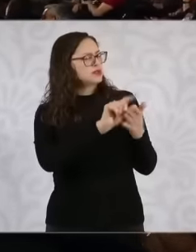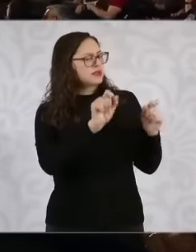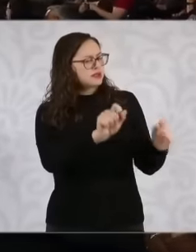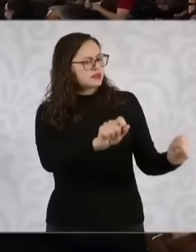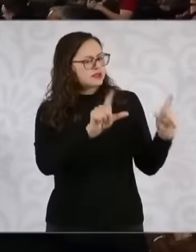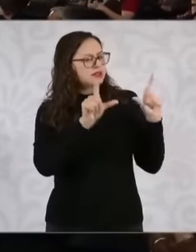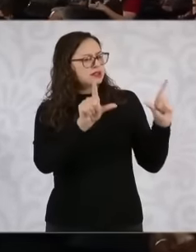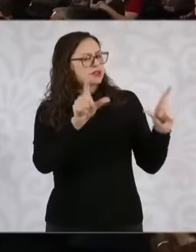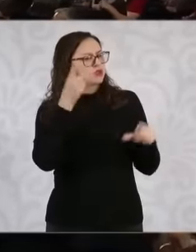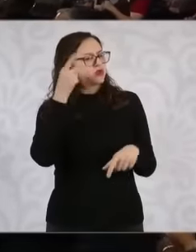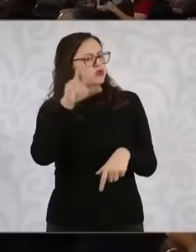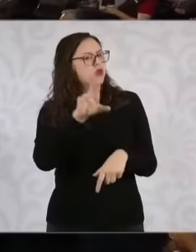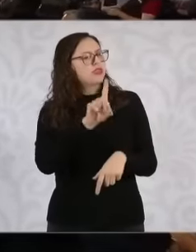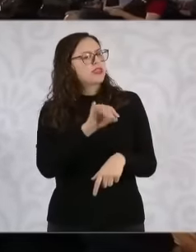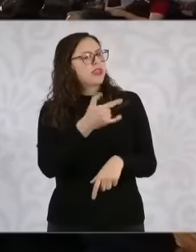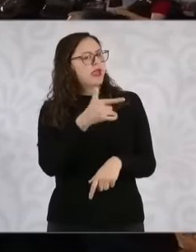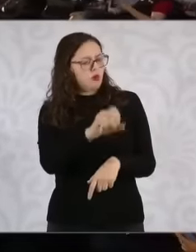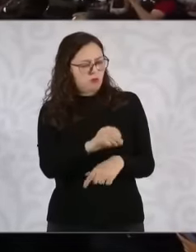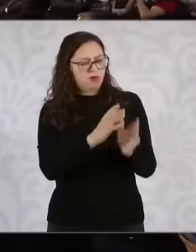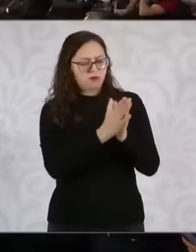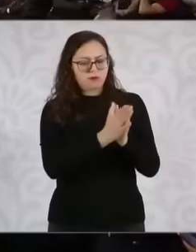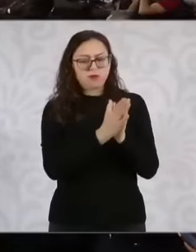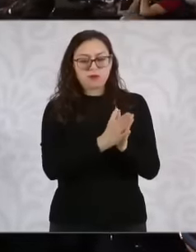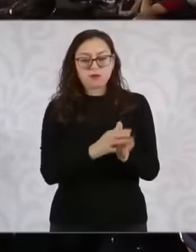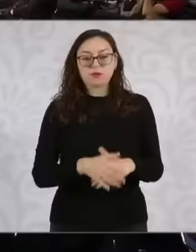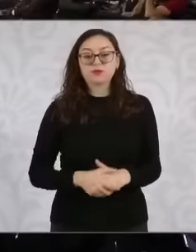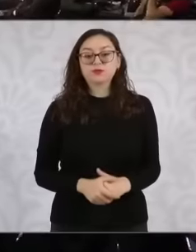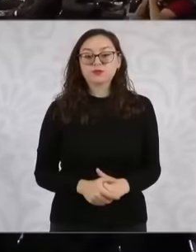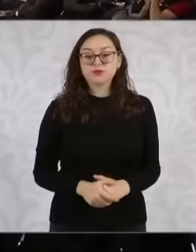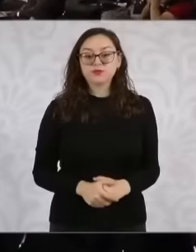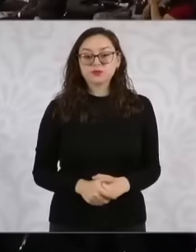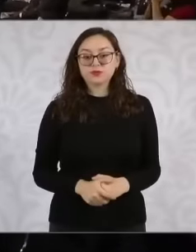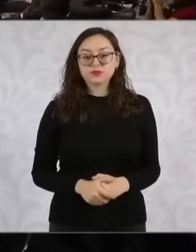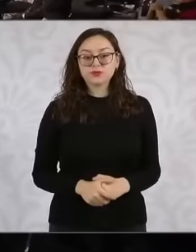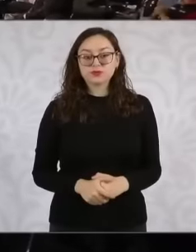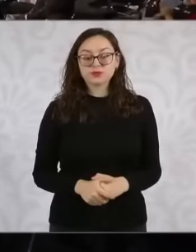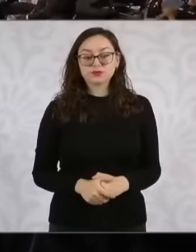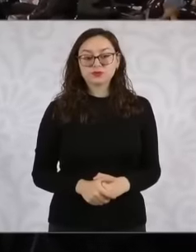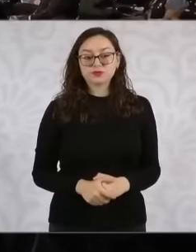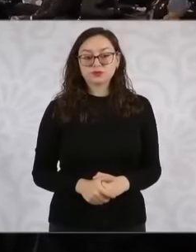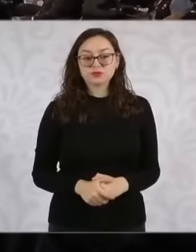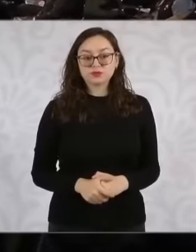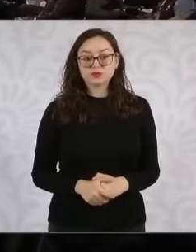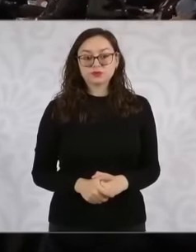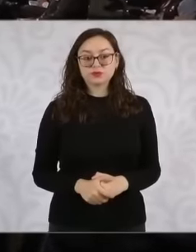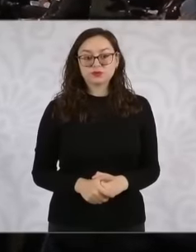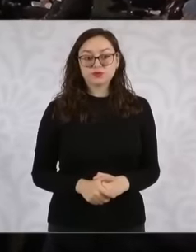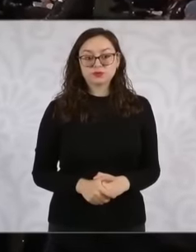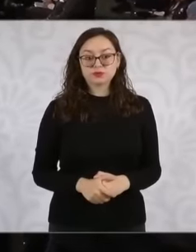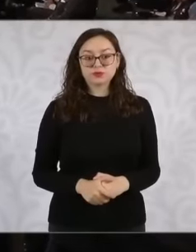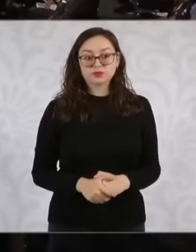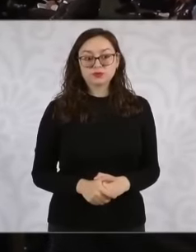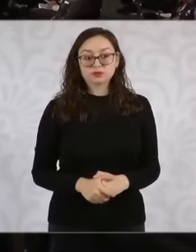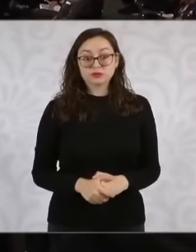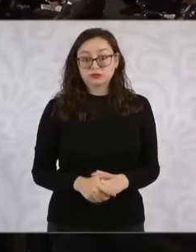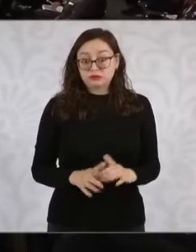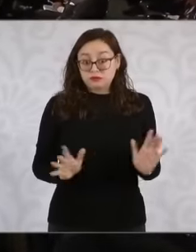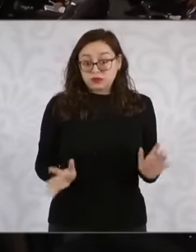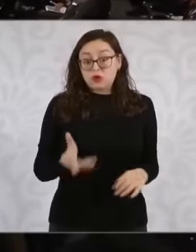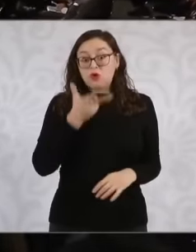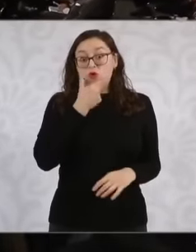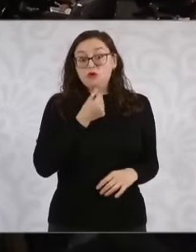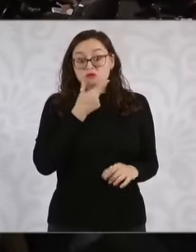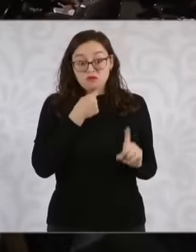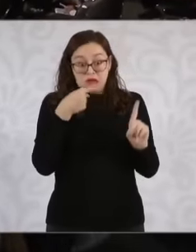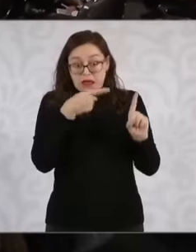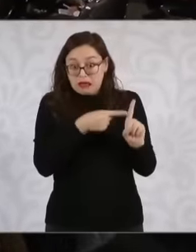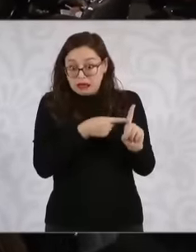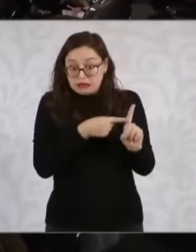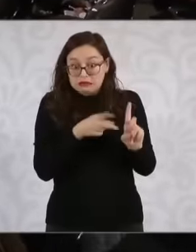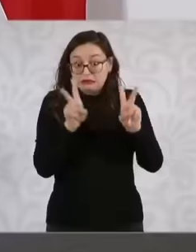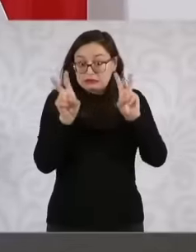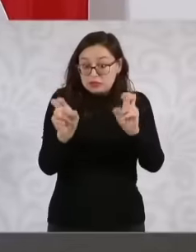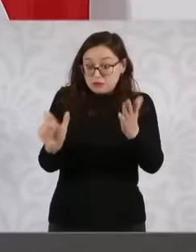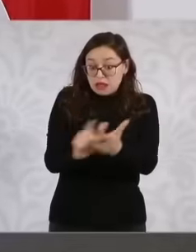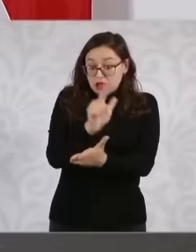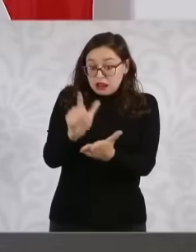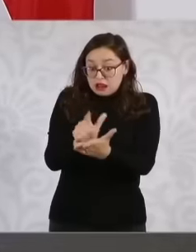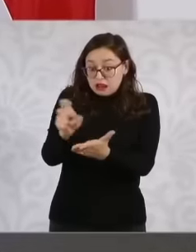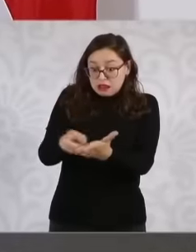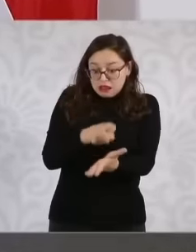Balades, who is a person who did not agree, you know, with the election,